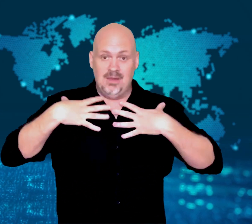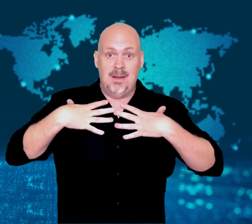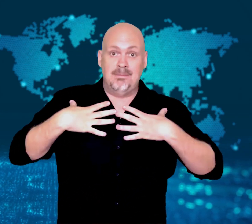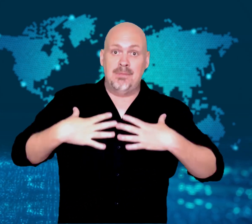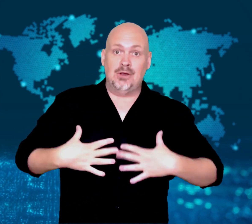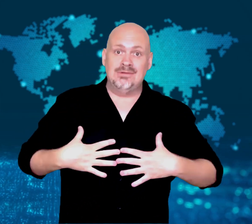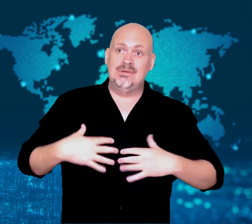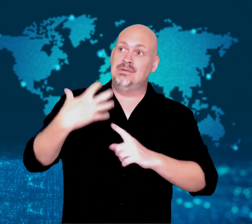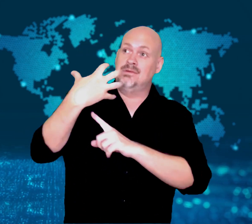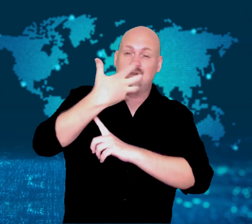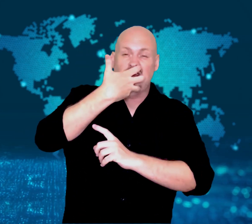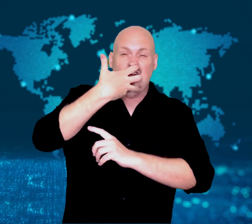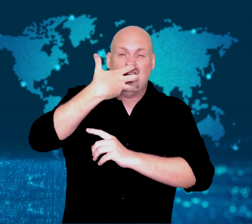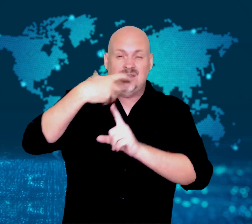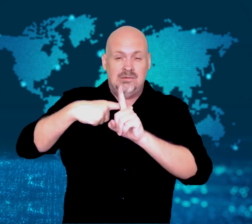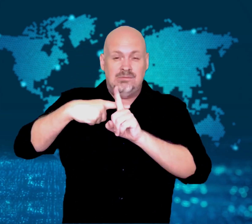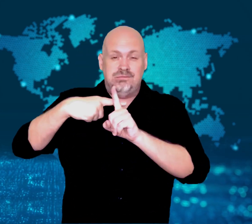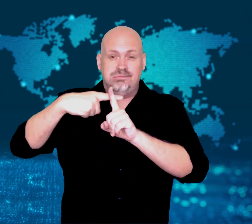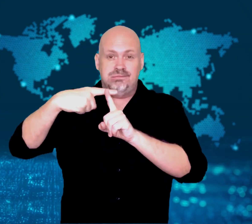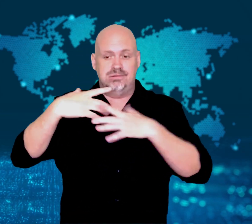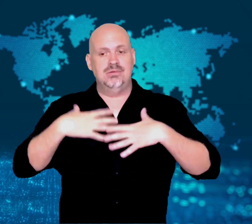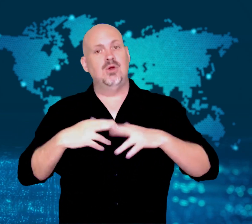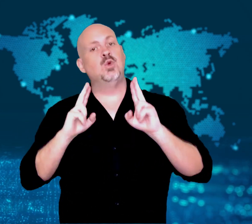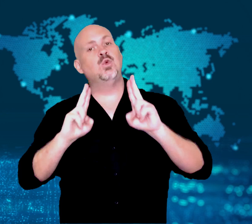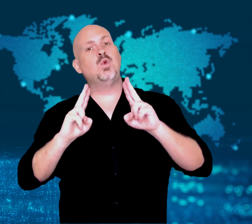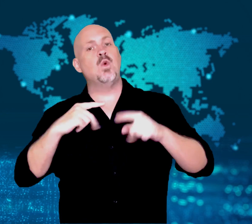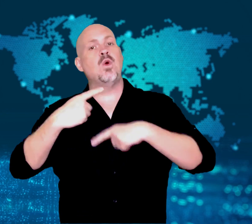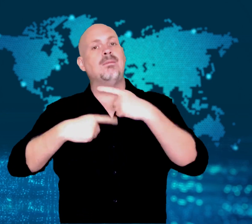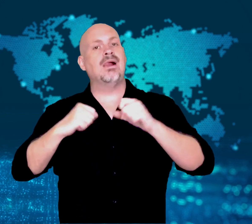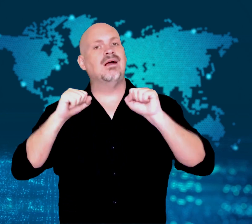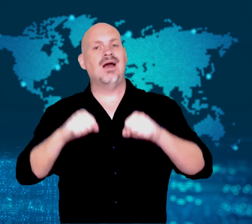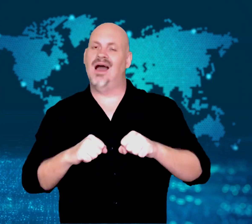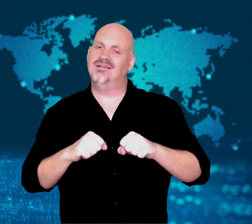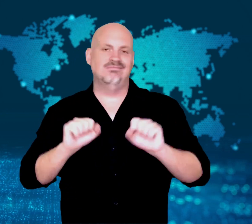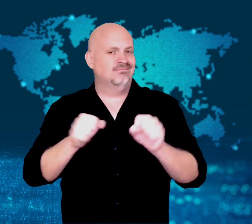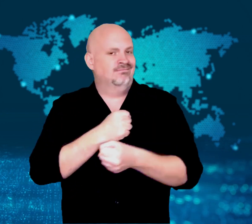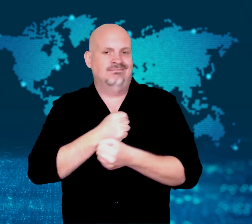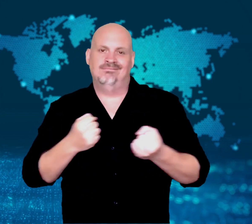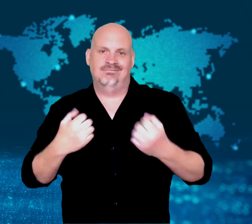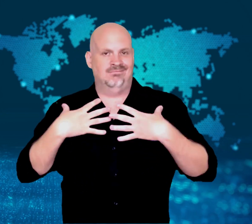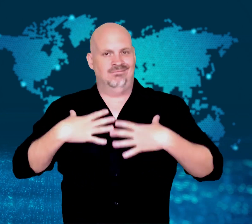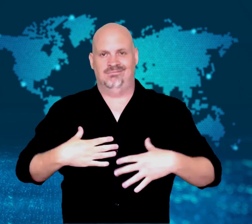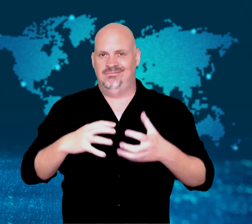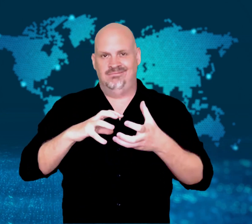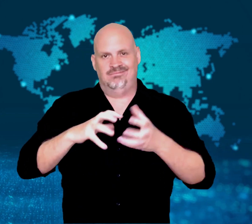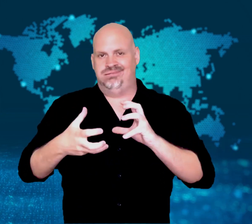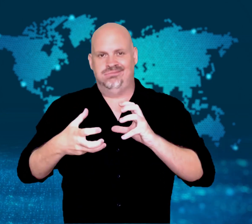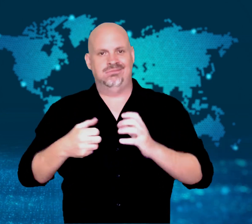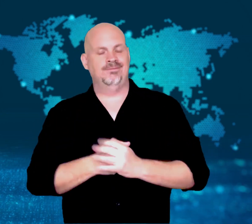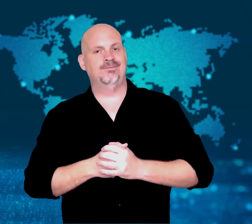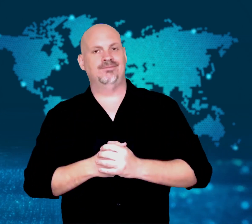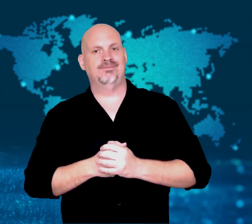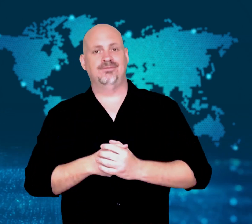heatwaves can impact people's health, especially in vulnerable areas.